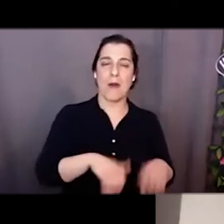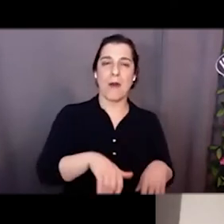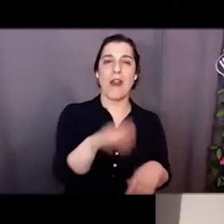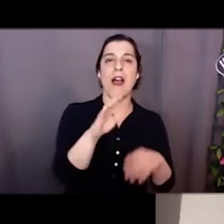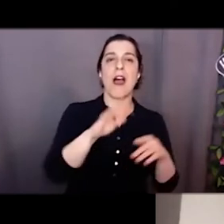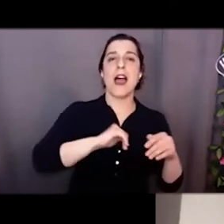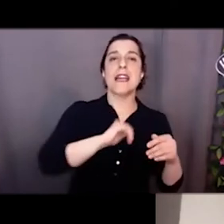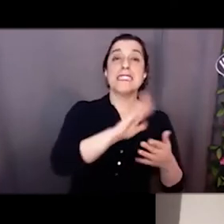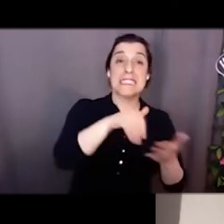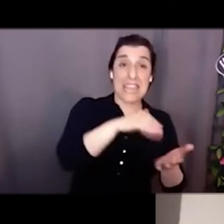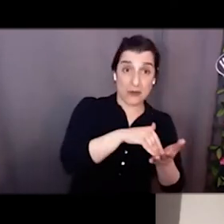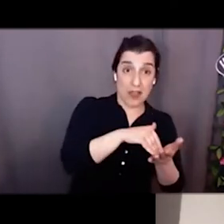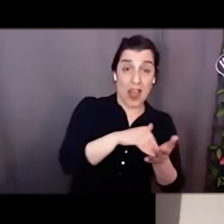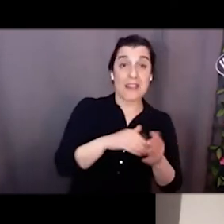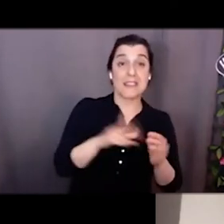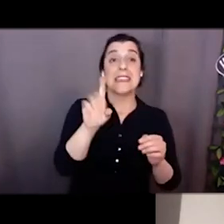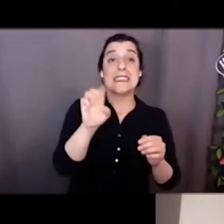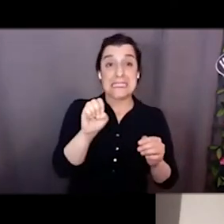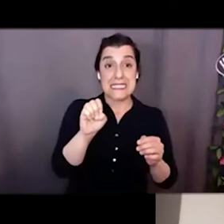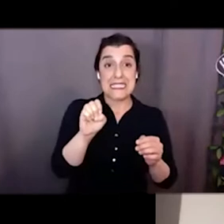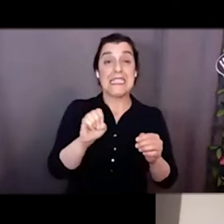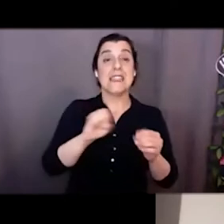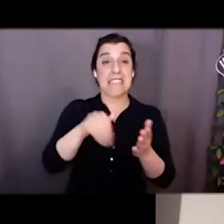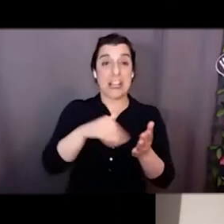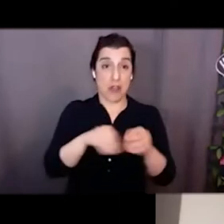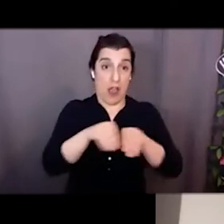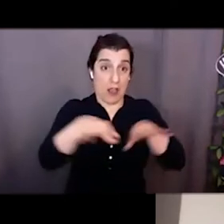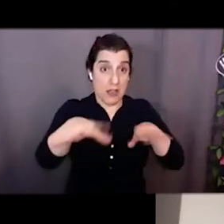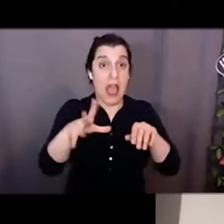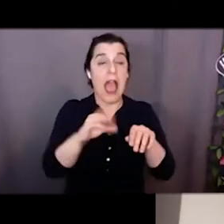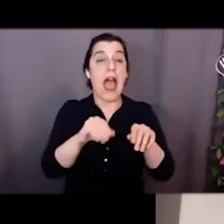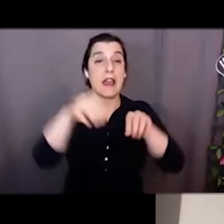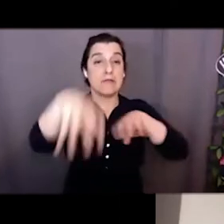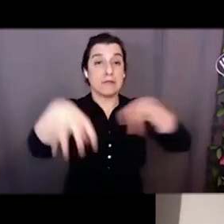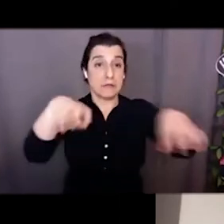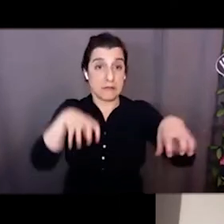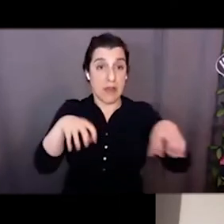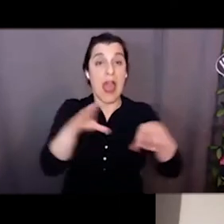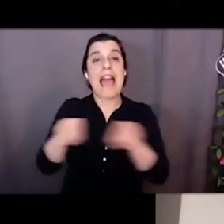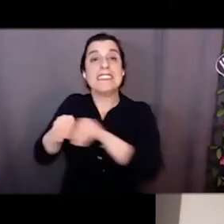And I think you get the idea of those diagrams and those focus on the shape and the structure of the network.